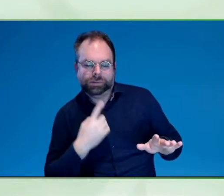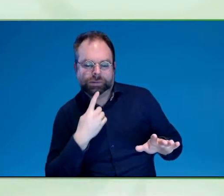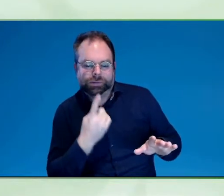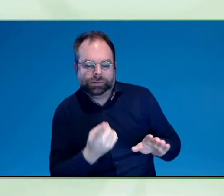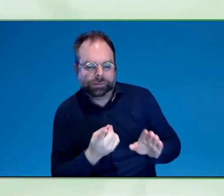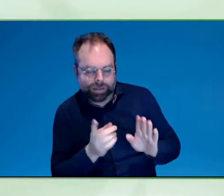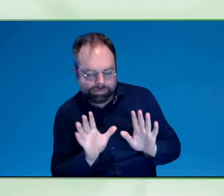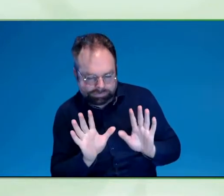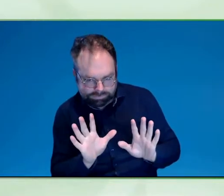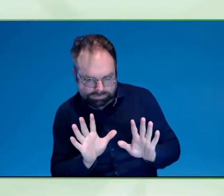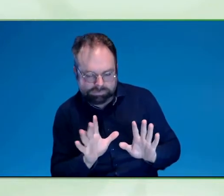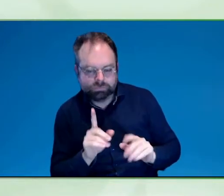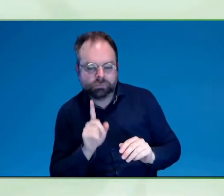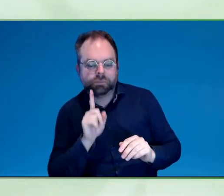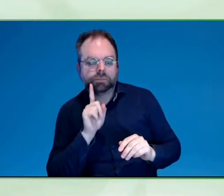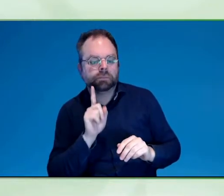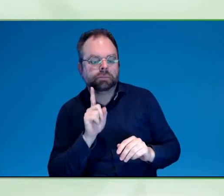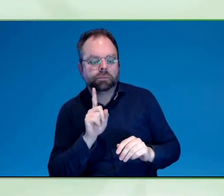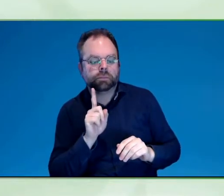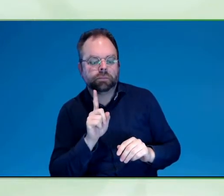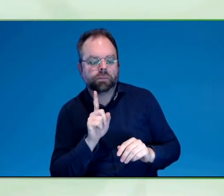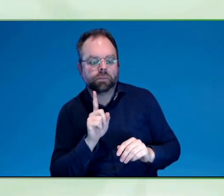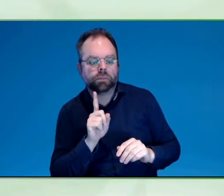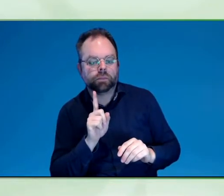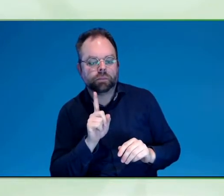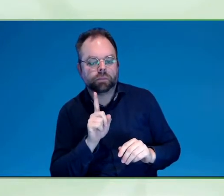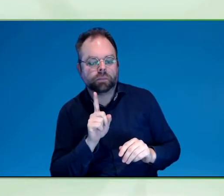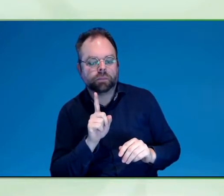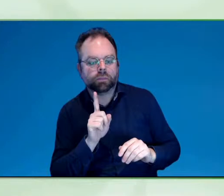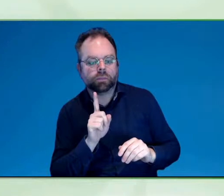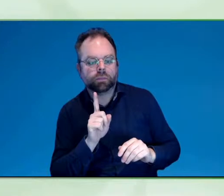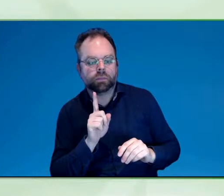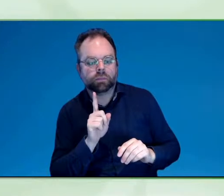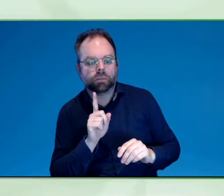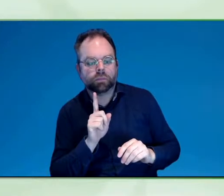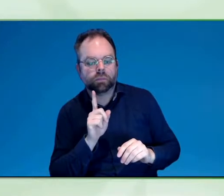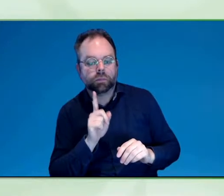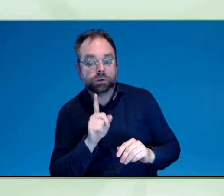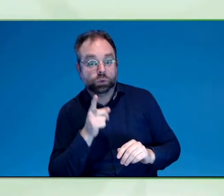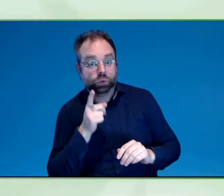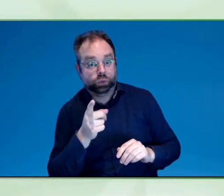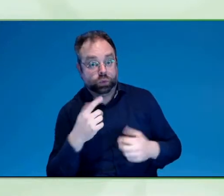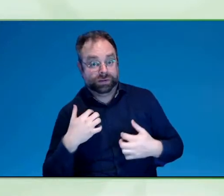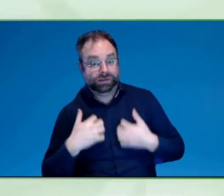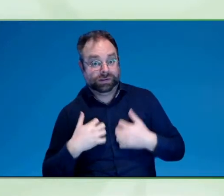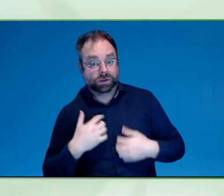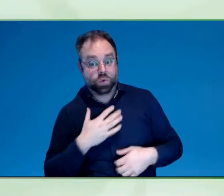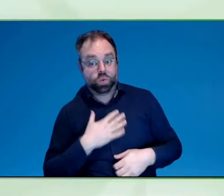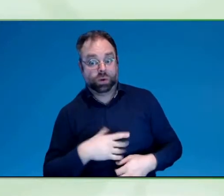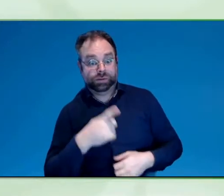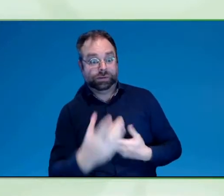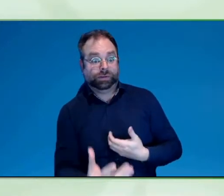I'm happy to have you join the group and be part of the conversation have you shaped where this is going.